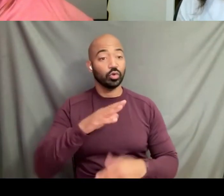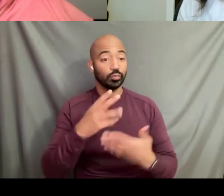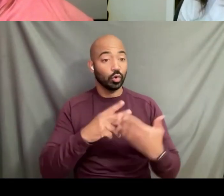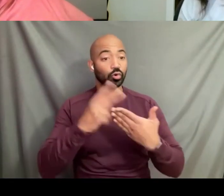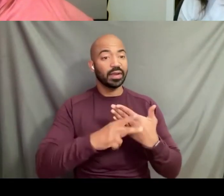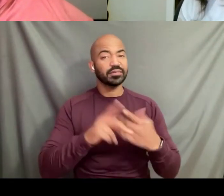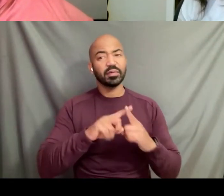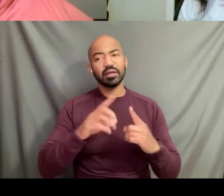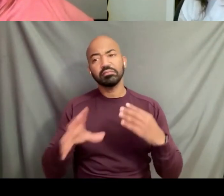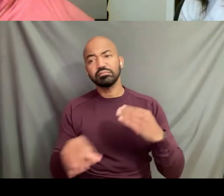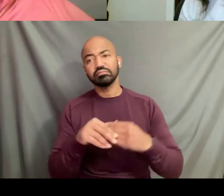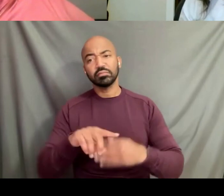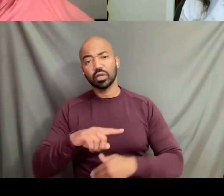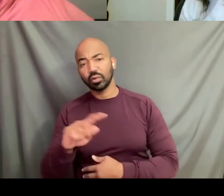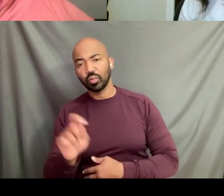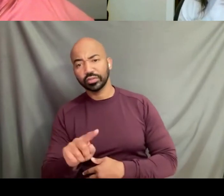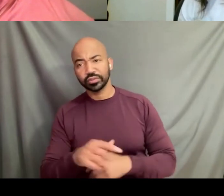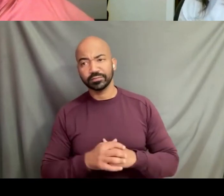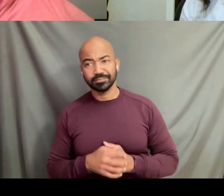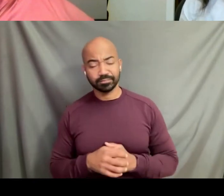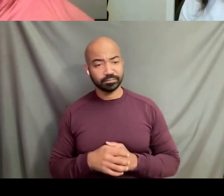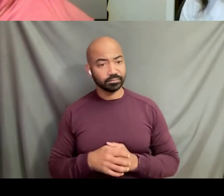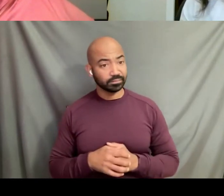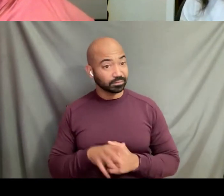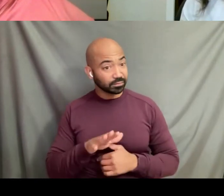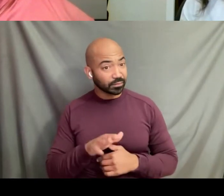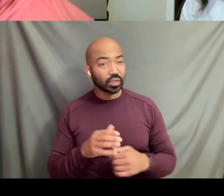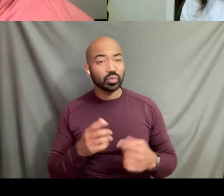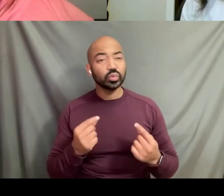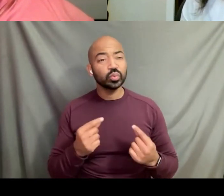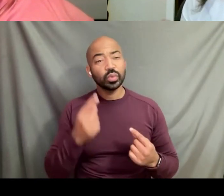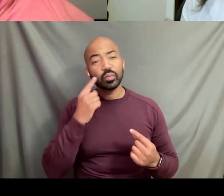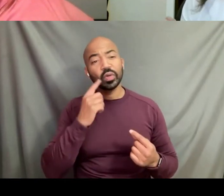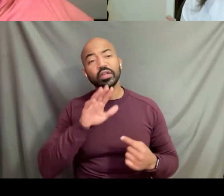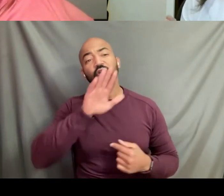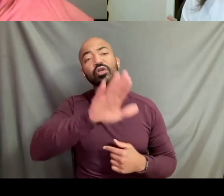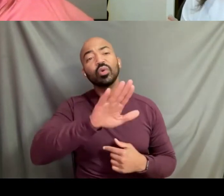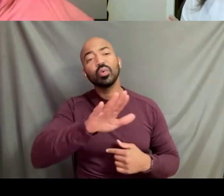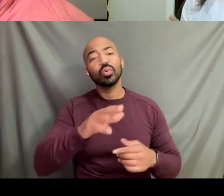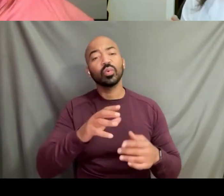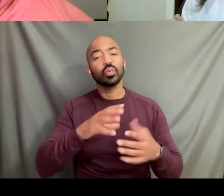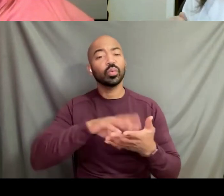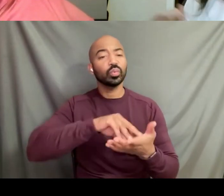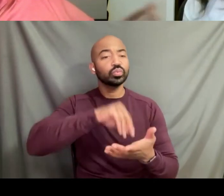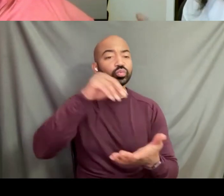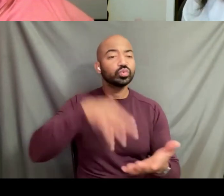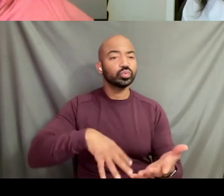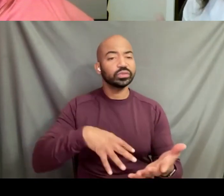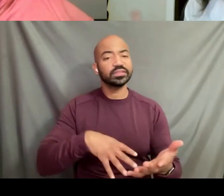is there anything that you do with the YEAR students -who are college college and